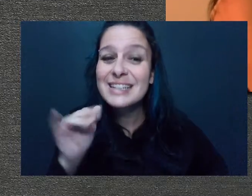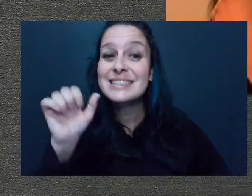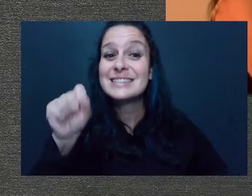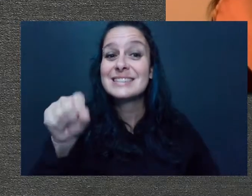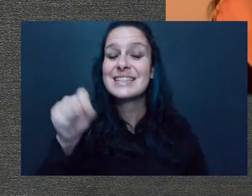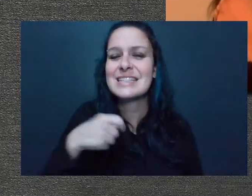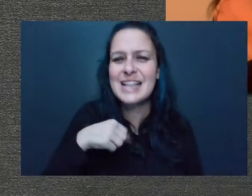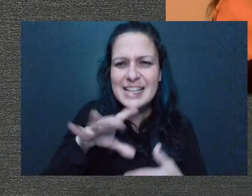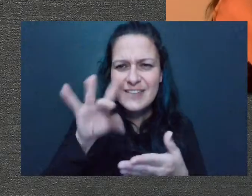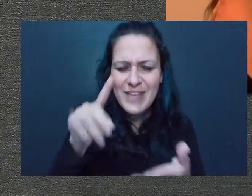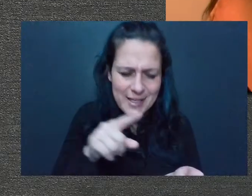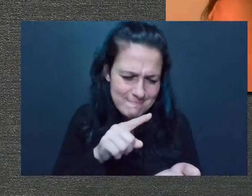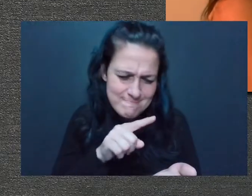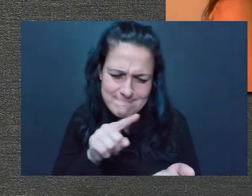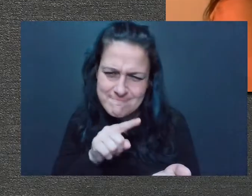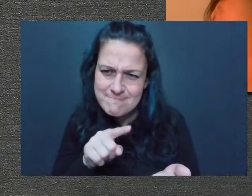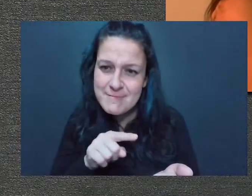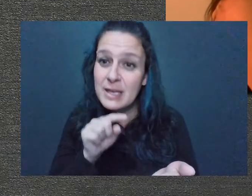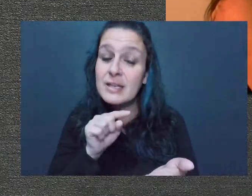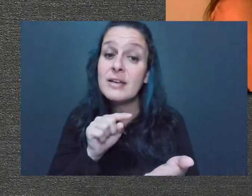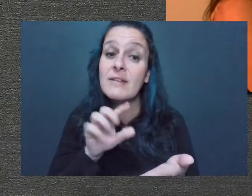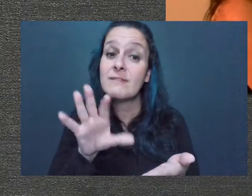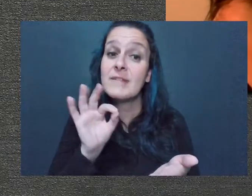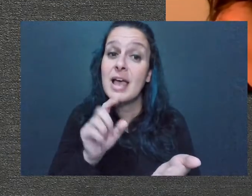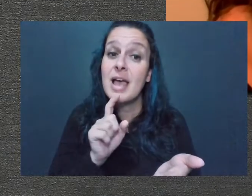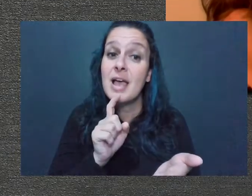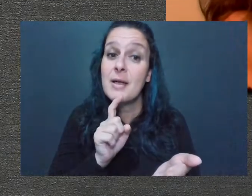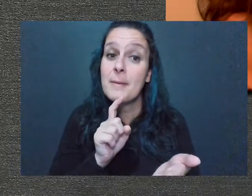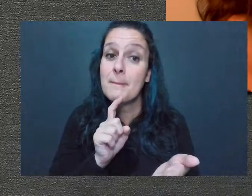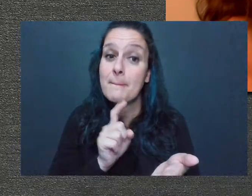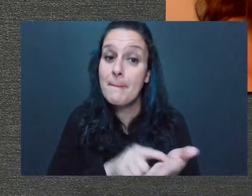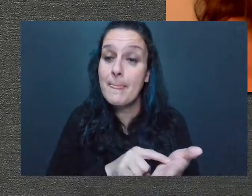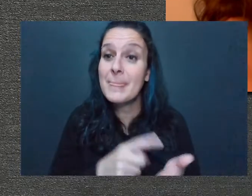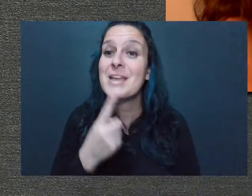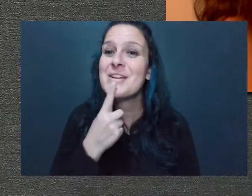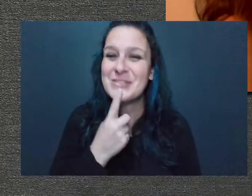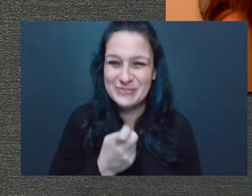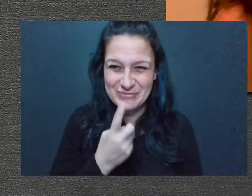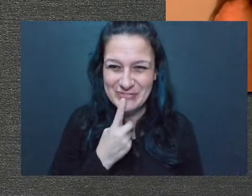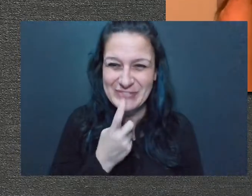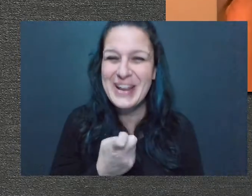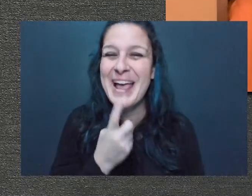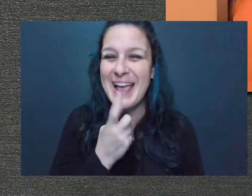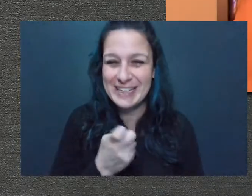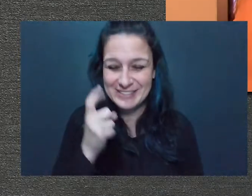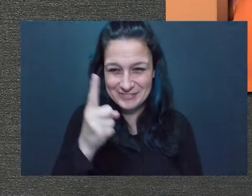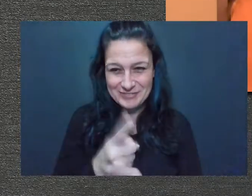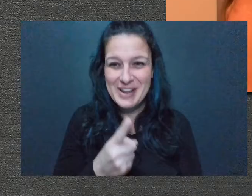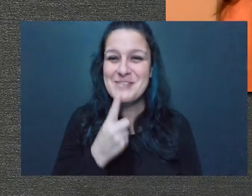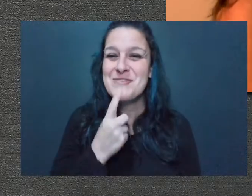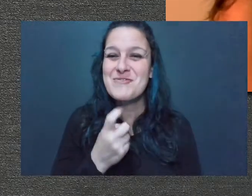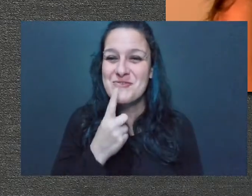Yes, let's find it. Here we go, we're gonna find it. [Communication Device] Red. It's red.